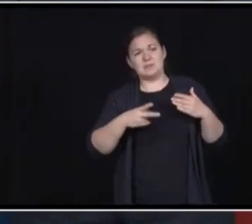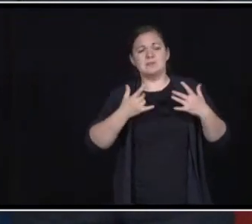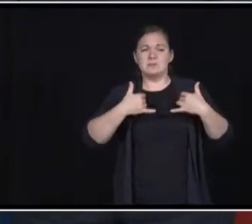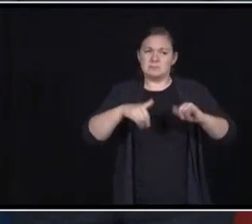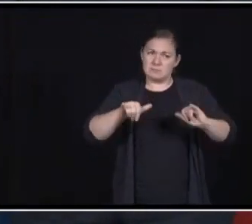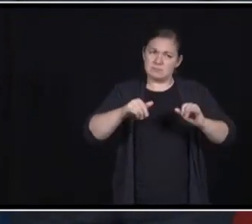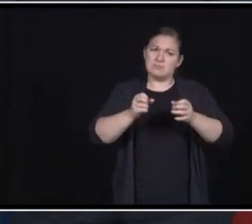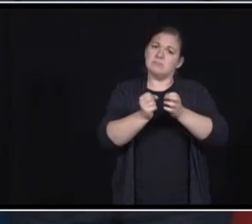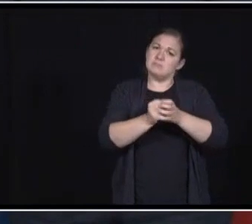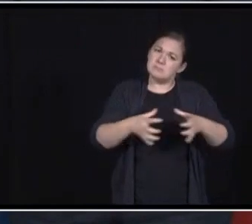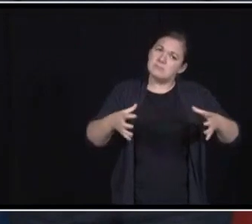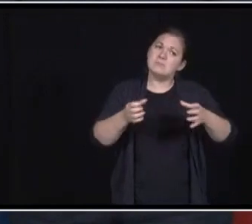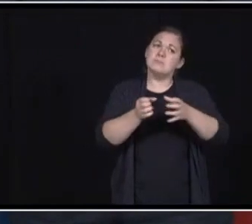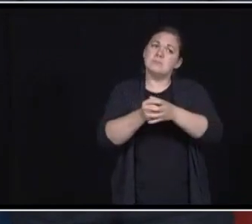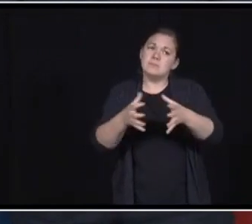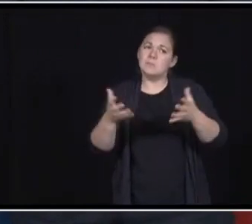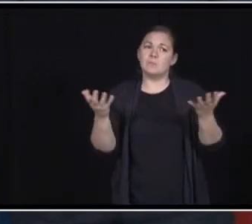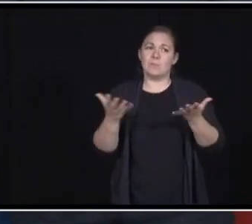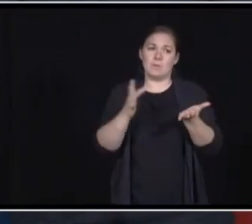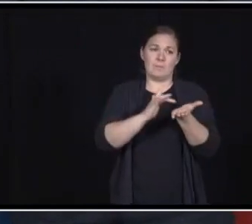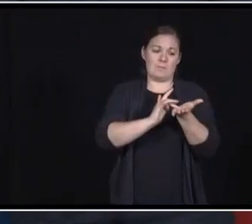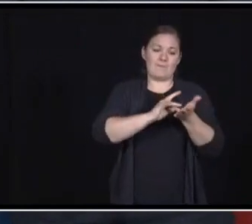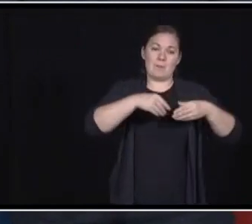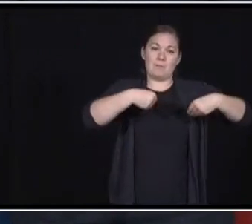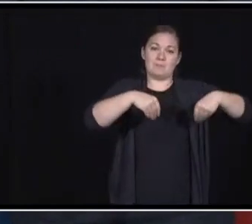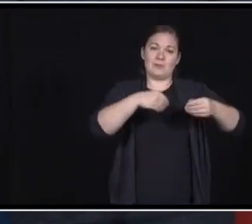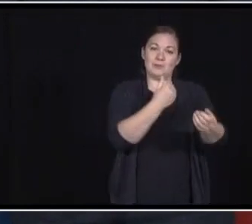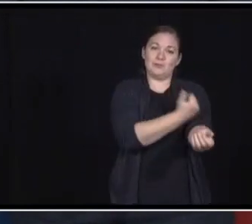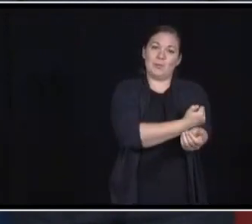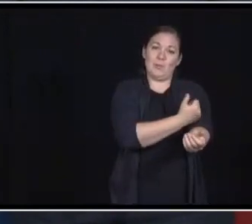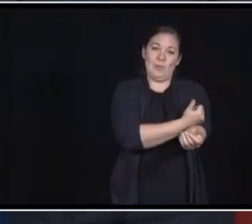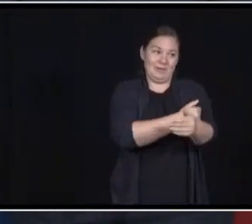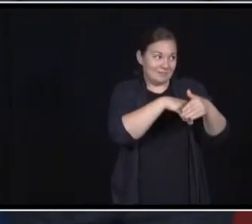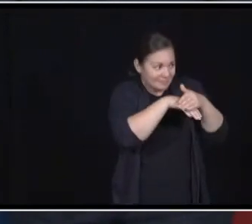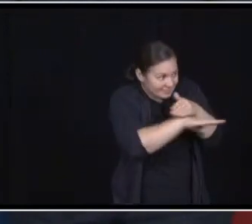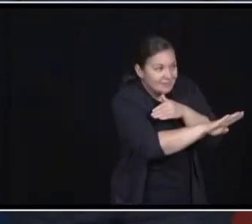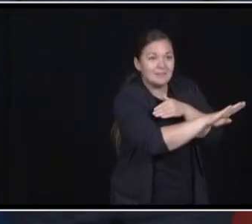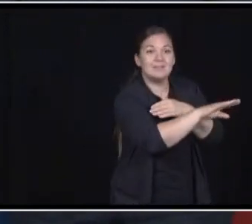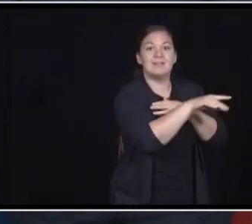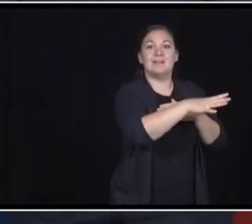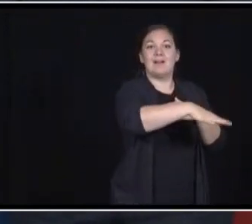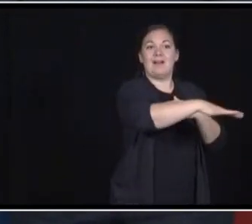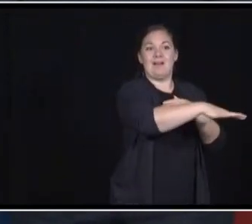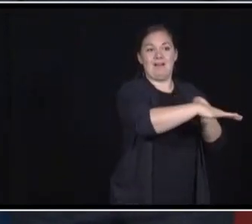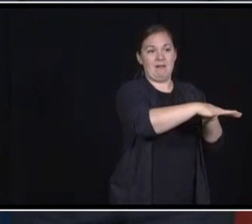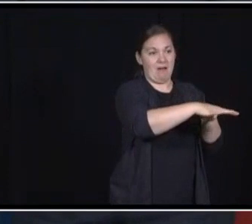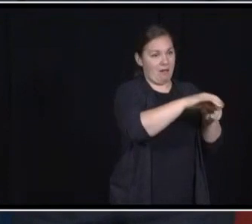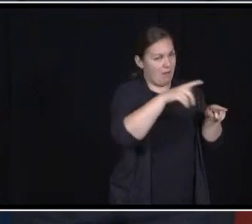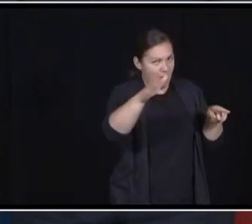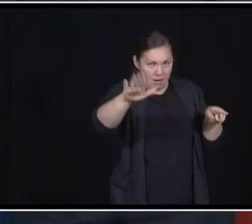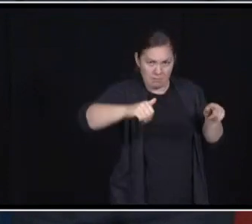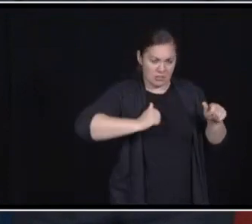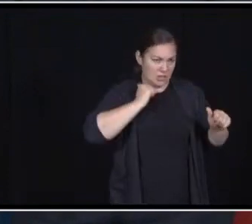In the distribution. We have a good plan for distribution. As for the testing over the very short while